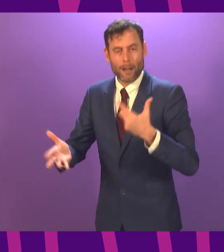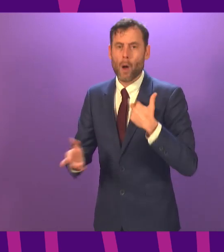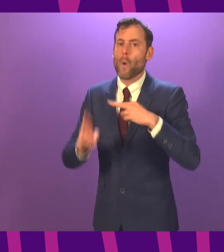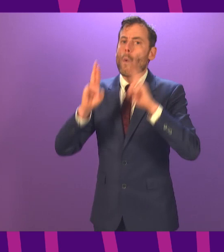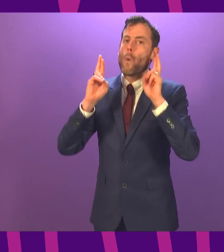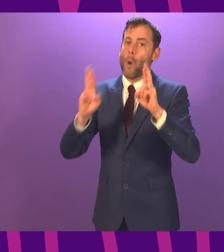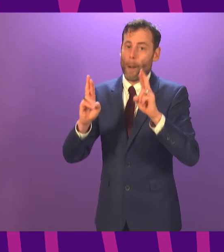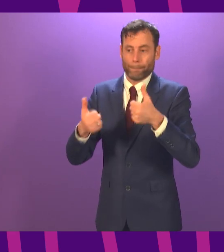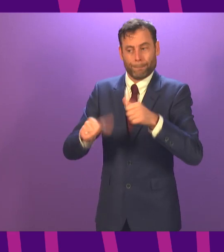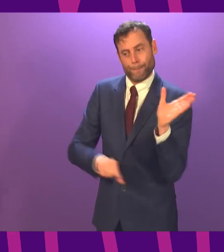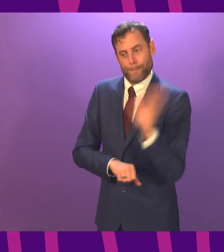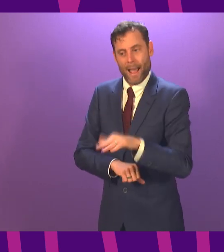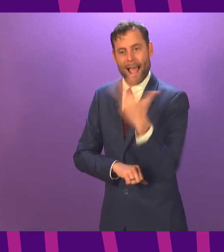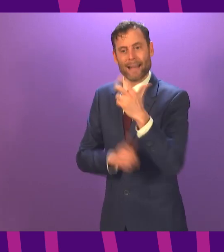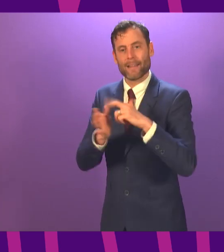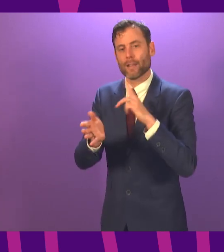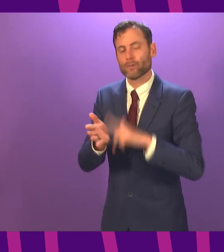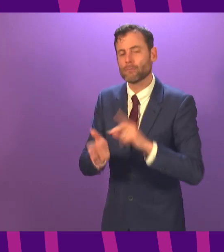from 18 January. However, we have been candid with parents that, in the circumstances, we